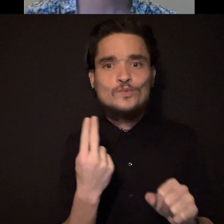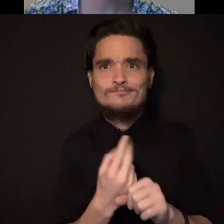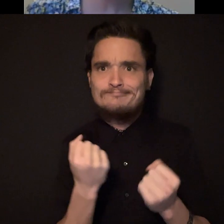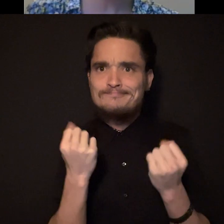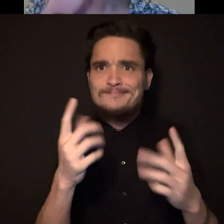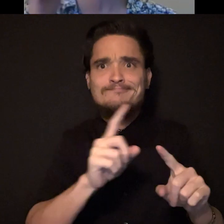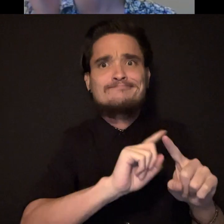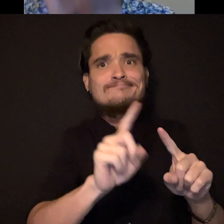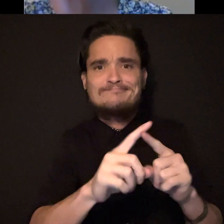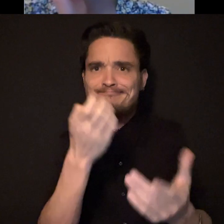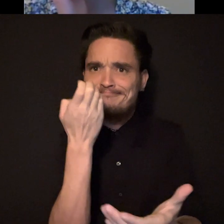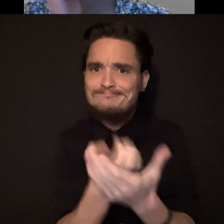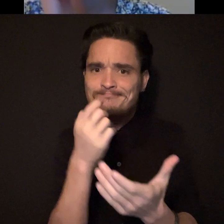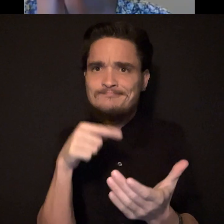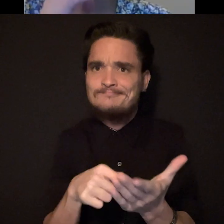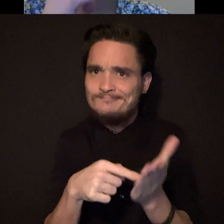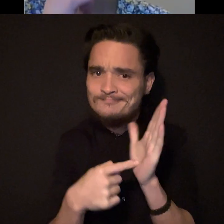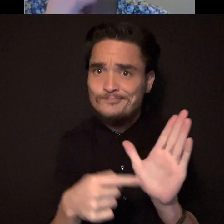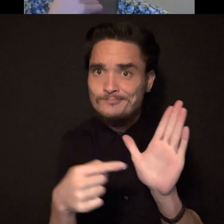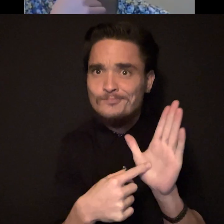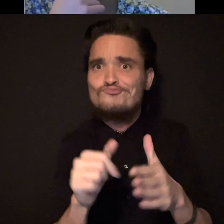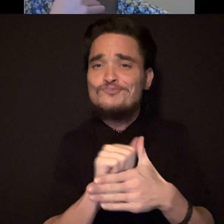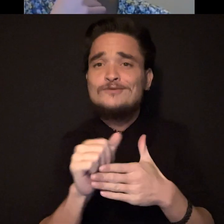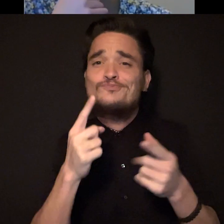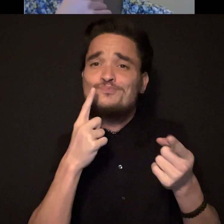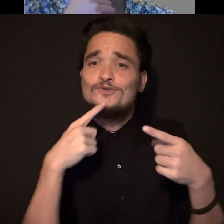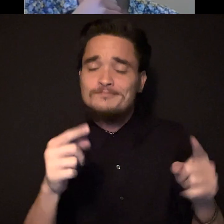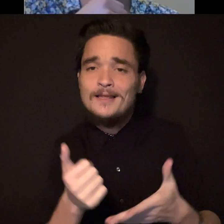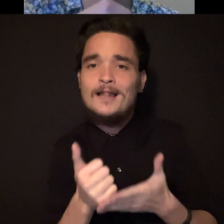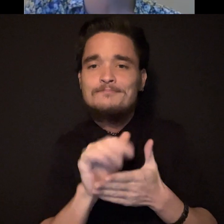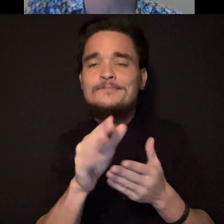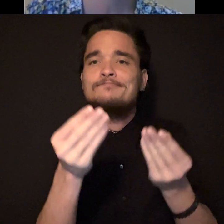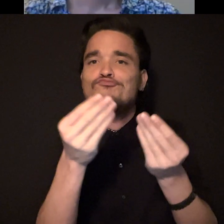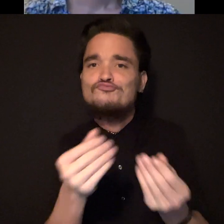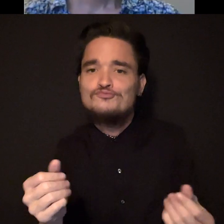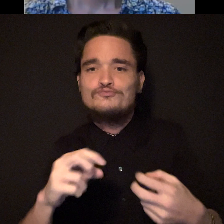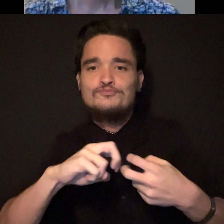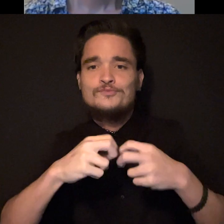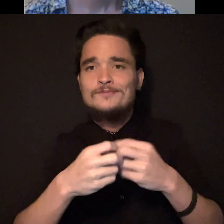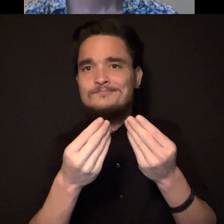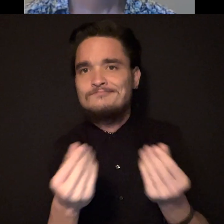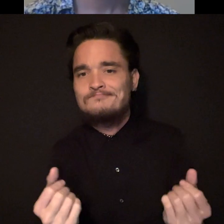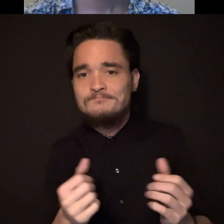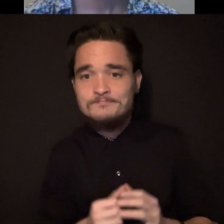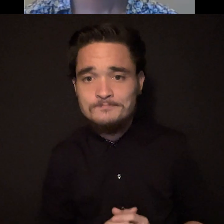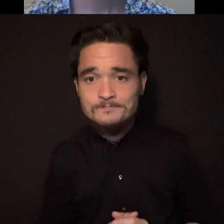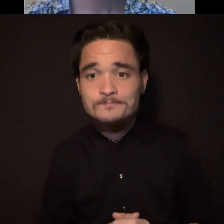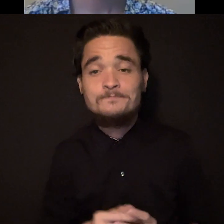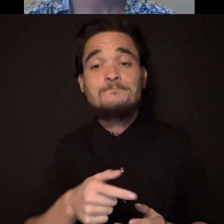and we use evidence-based practices where data shows that they're most effective. The people who use Children's Integrated Services